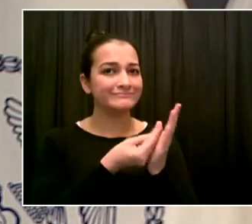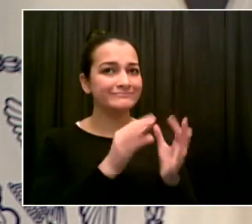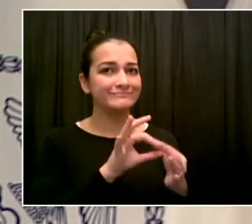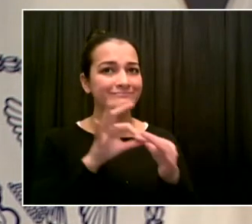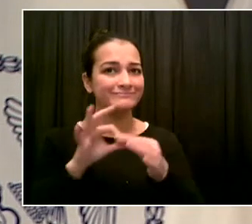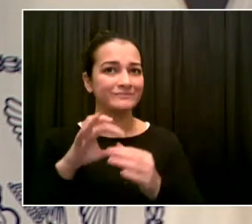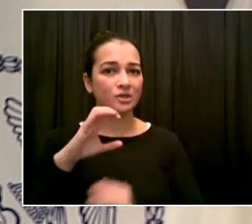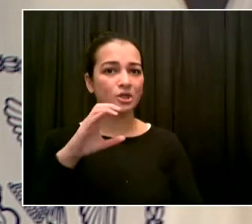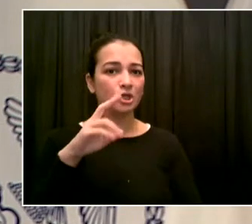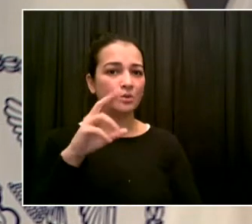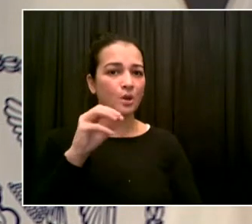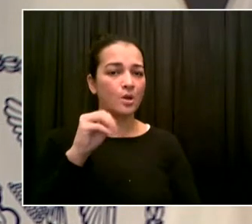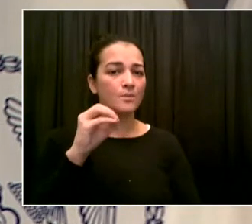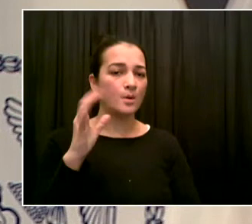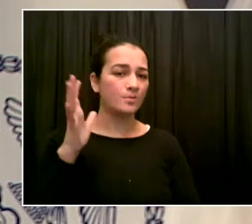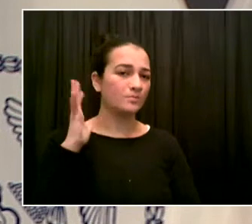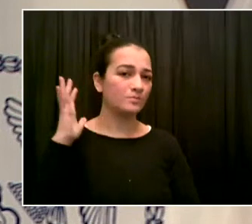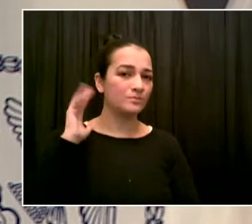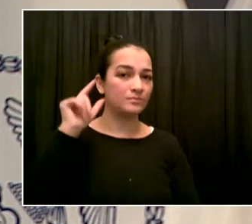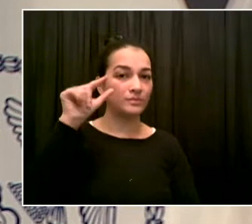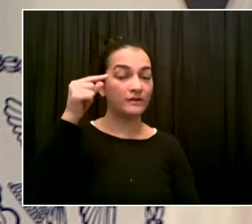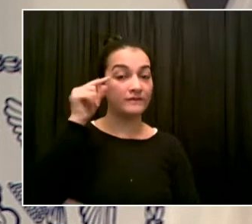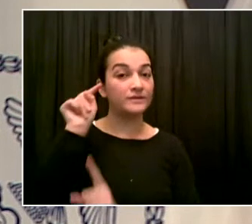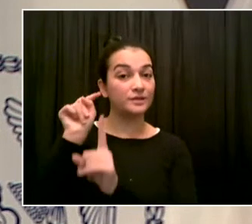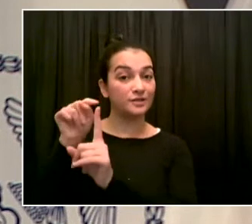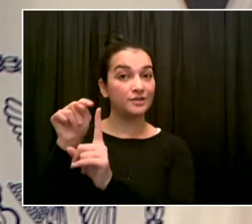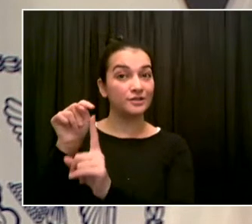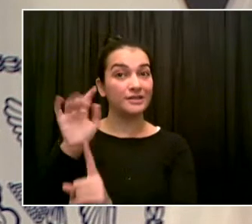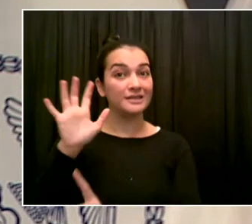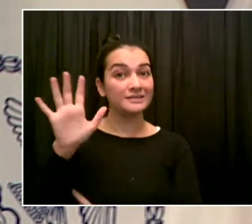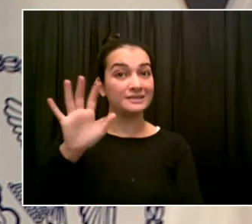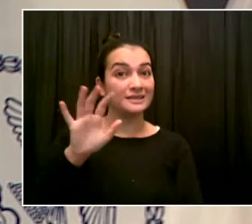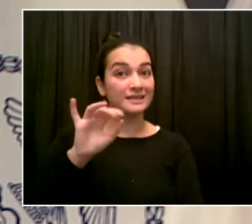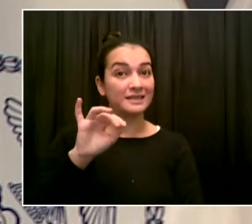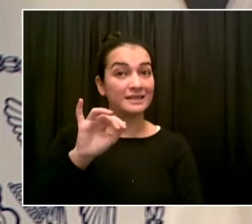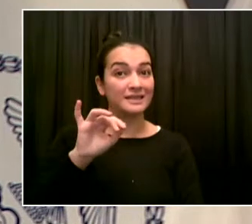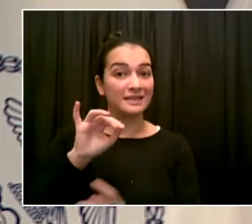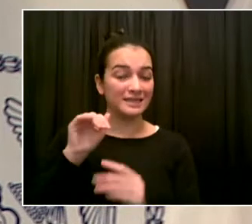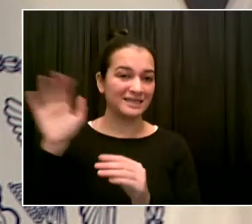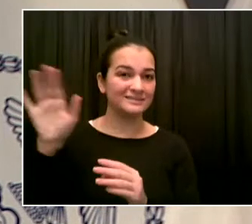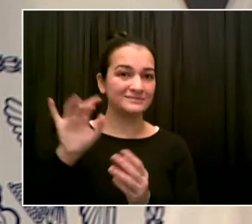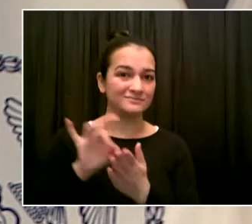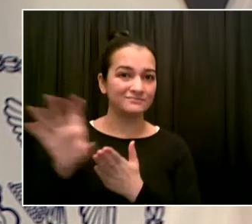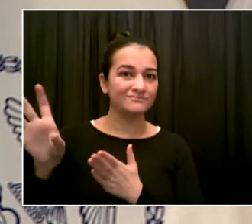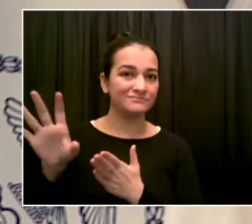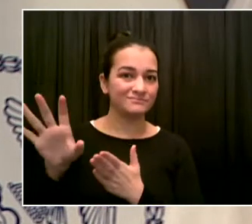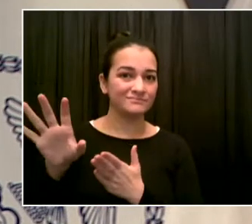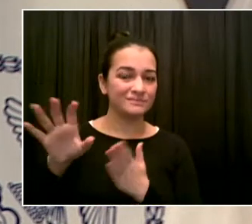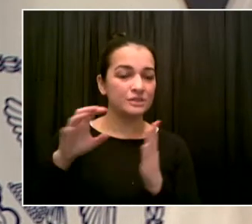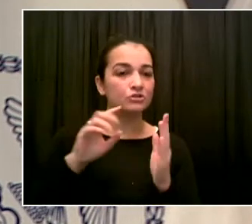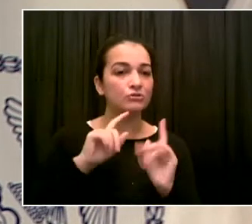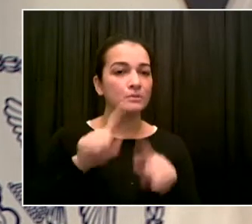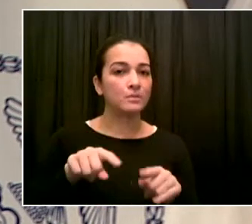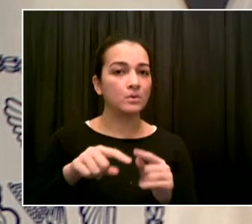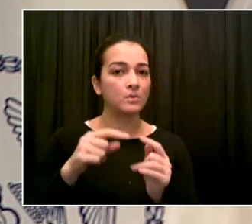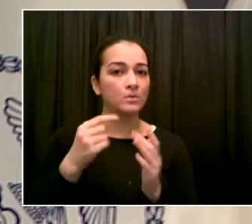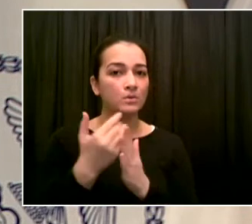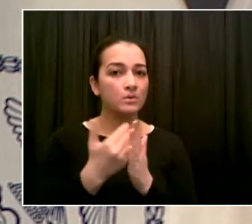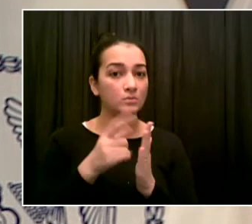THE FINDINGS FROM THE IMPEACHMENT REPORT THAT WAS RELEASED THIS MORNING AND HE